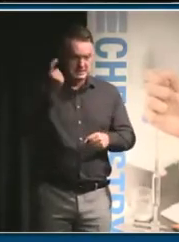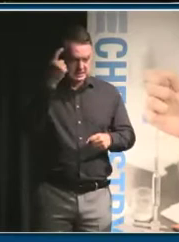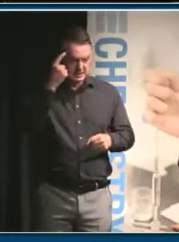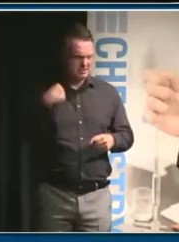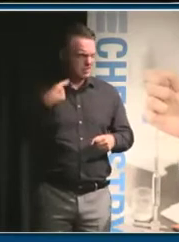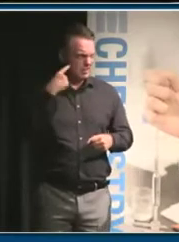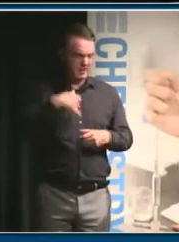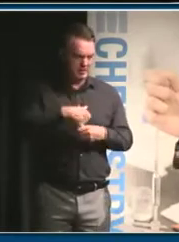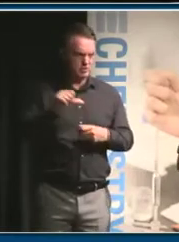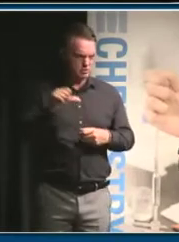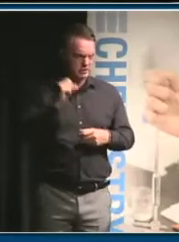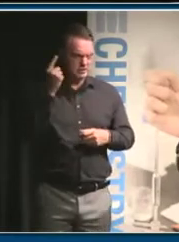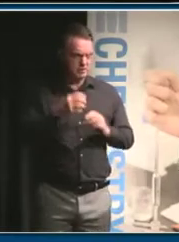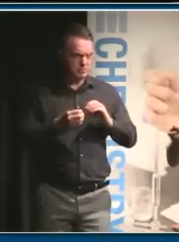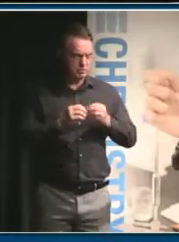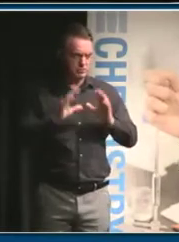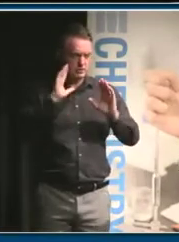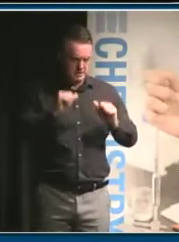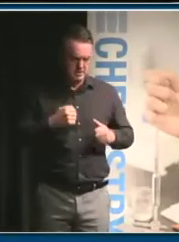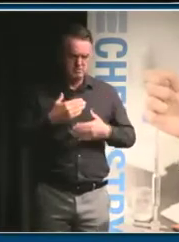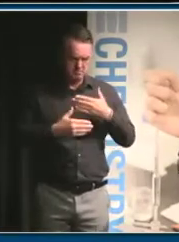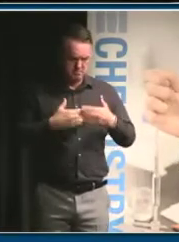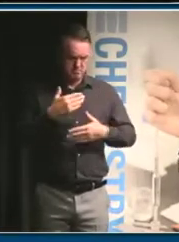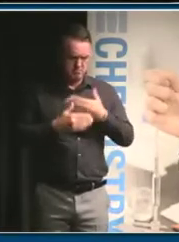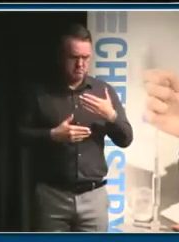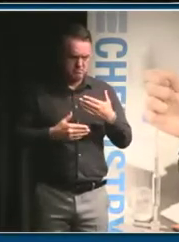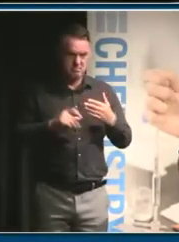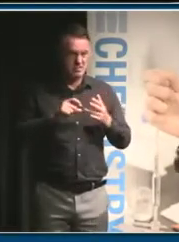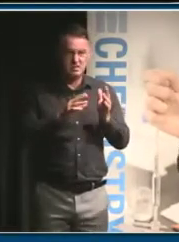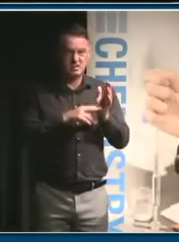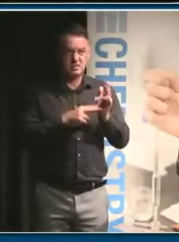before they make it yeah making sense and it's just common sense and anyone could have done it.